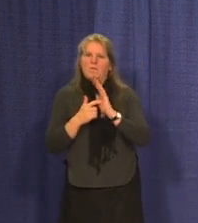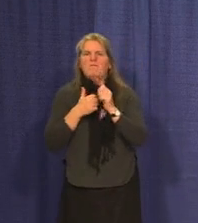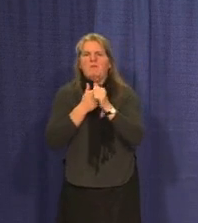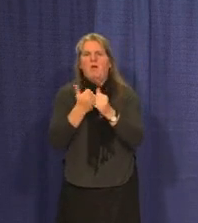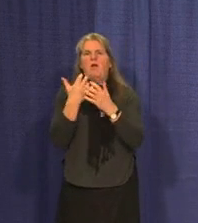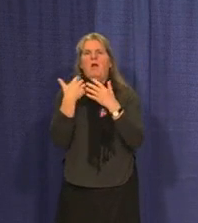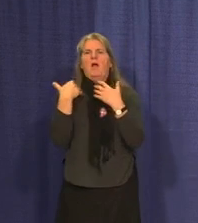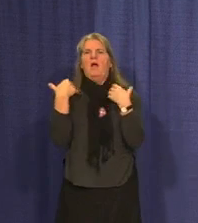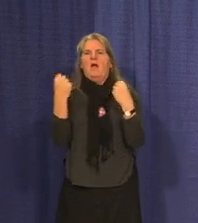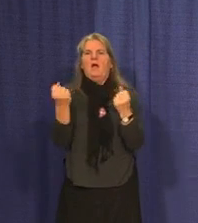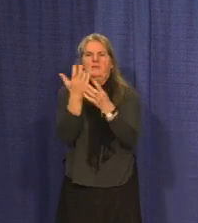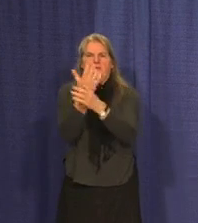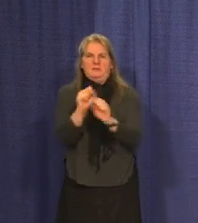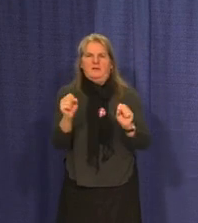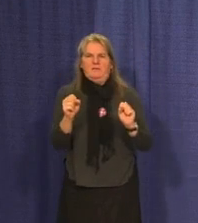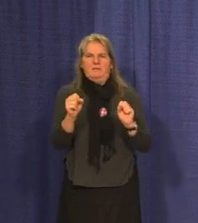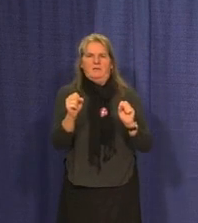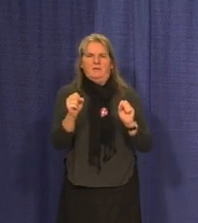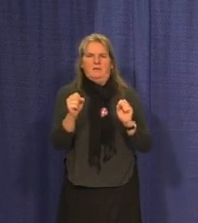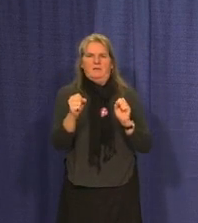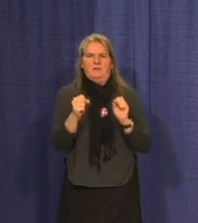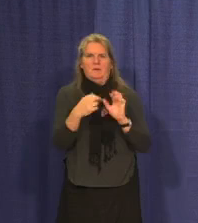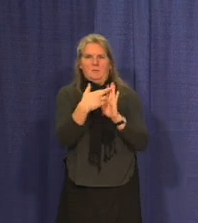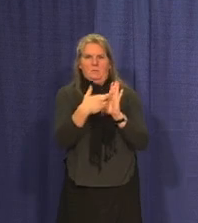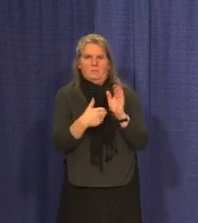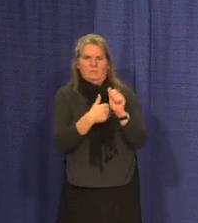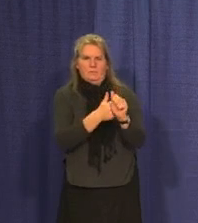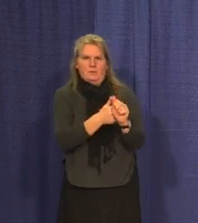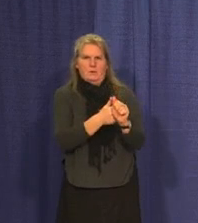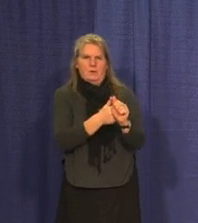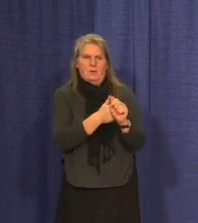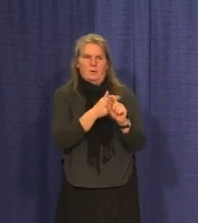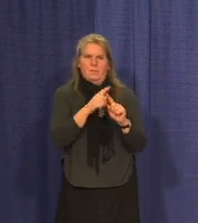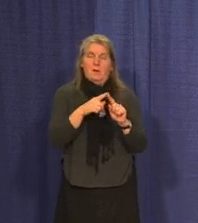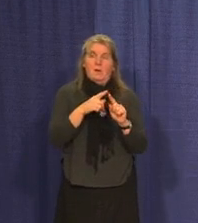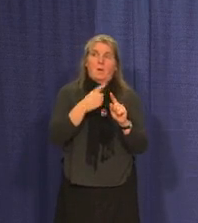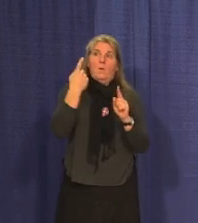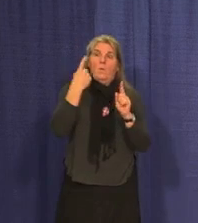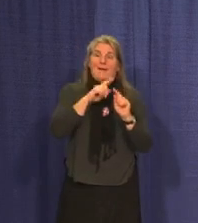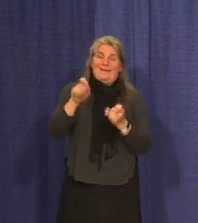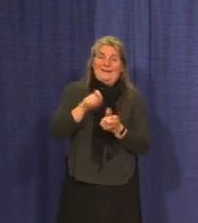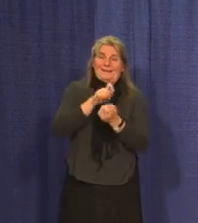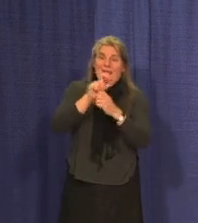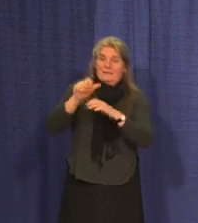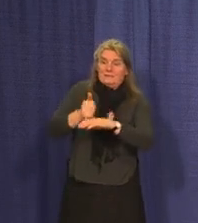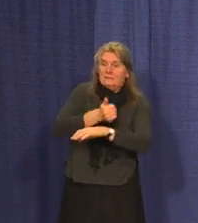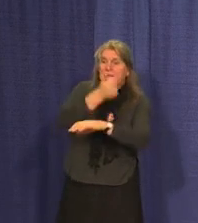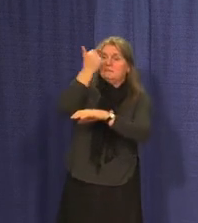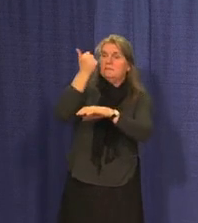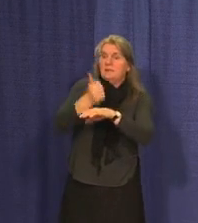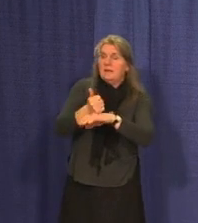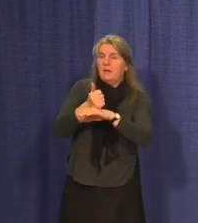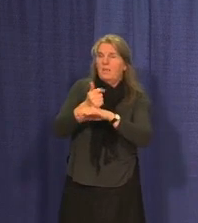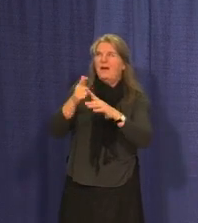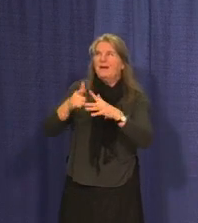requirement as part of the updated health and safety guidelines. I believe we were looking at the actual implementation of that